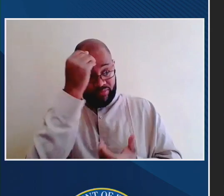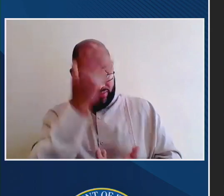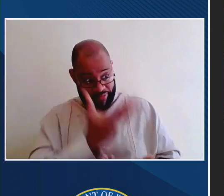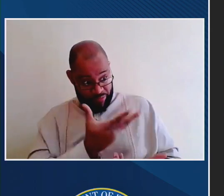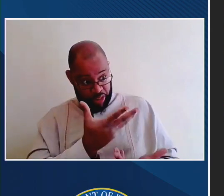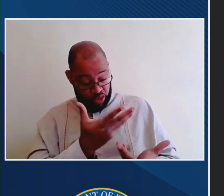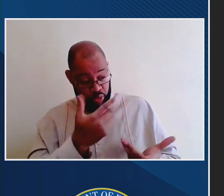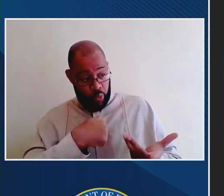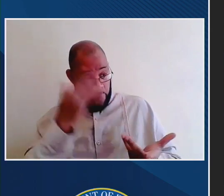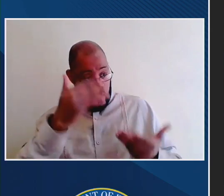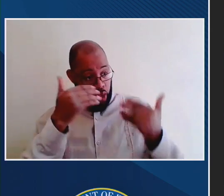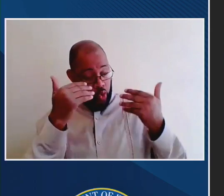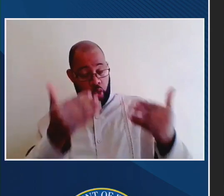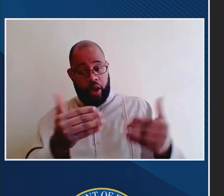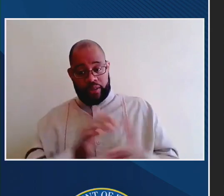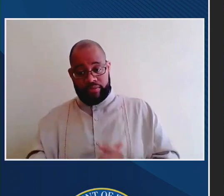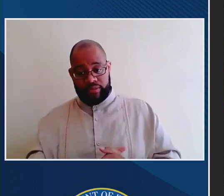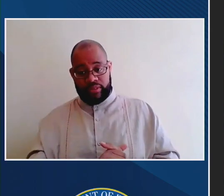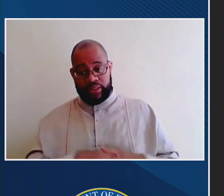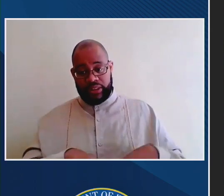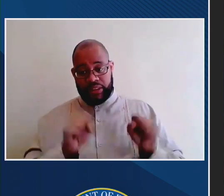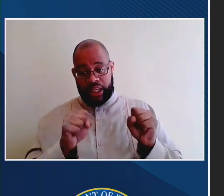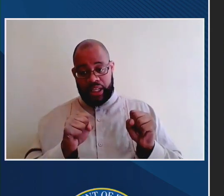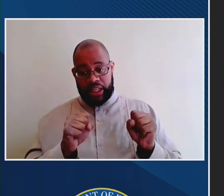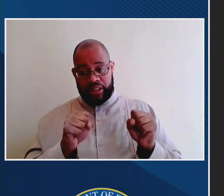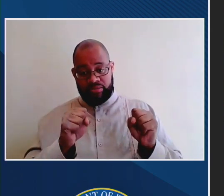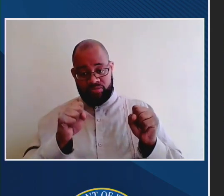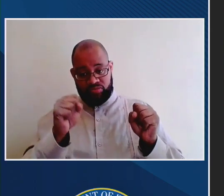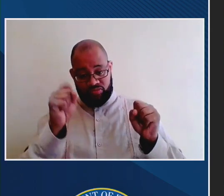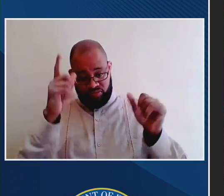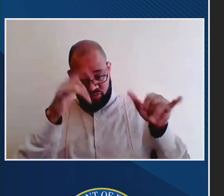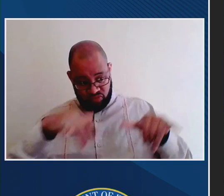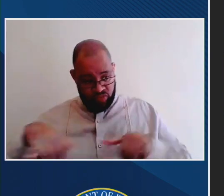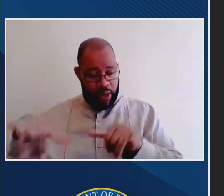to go ahead and take a consensus on